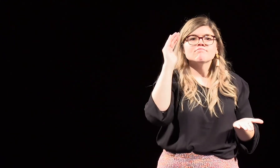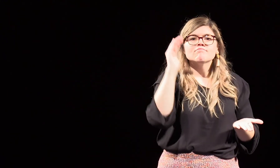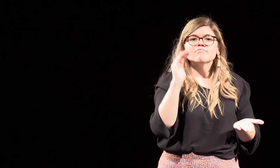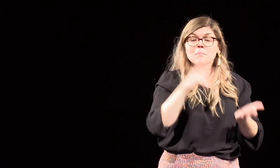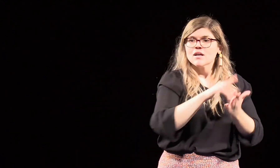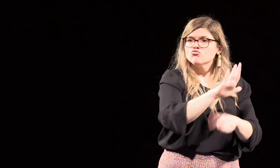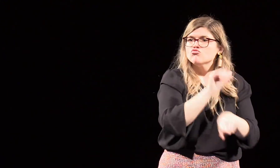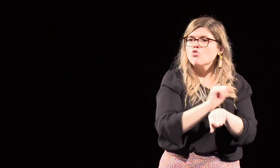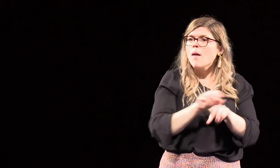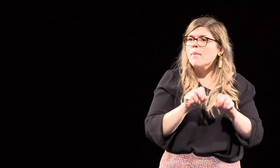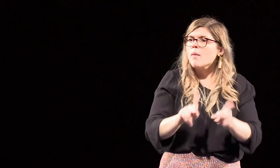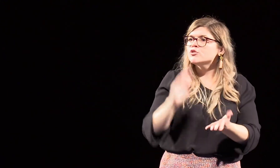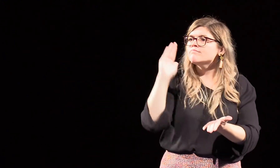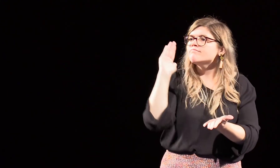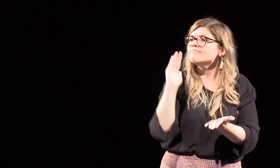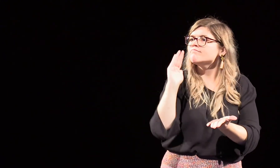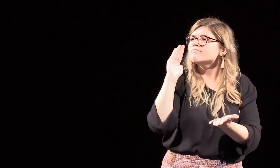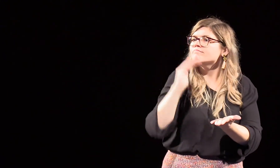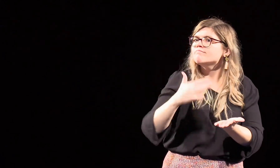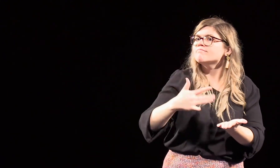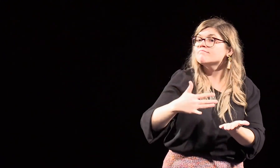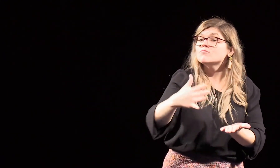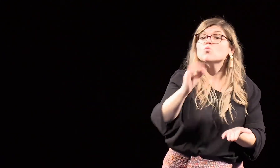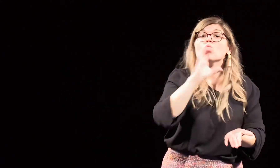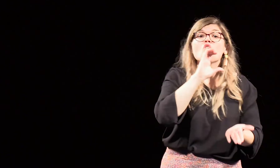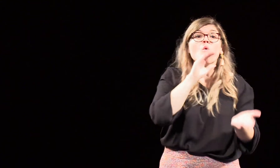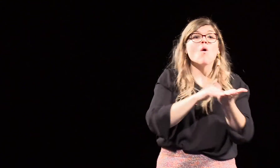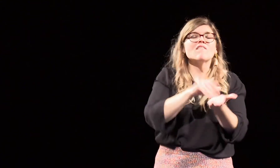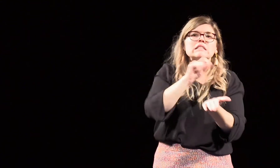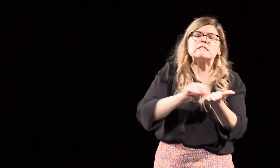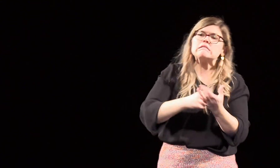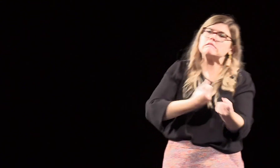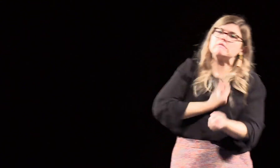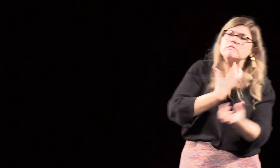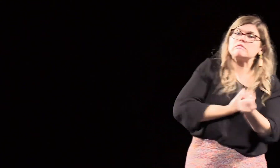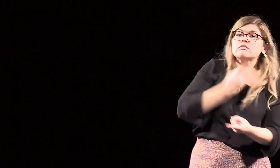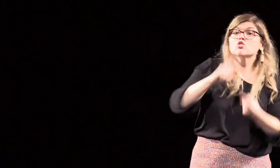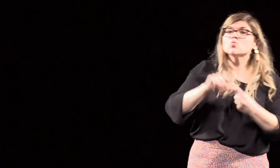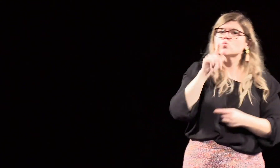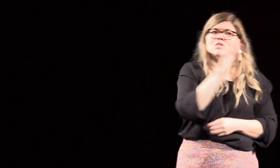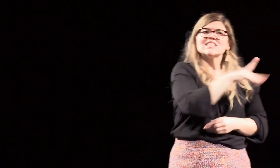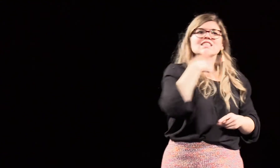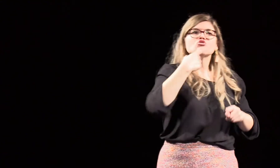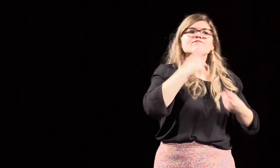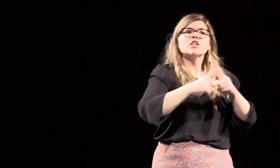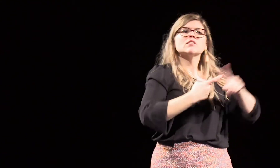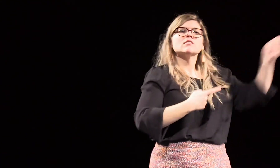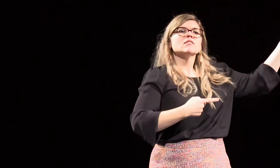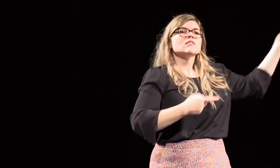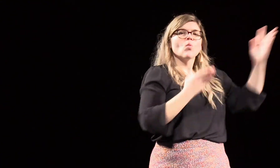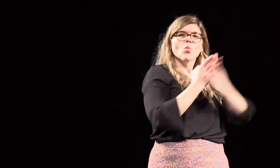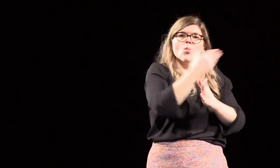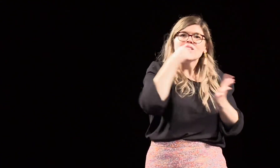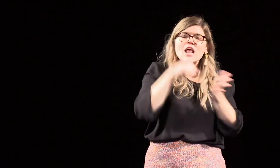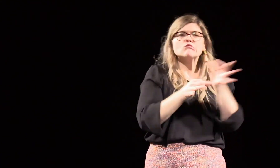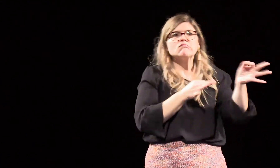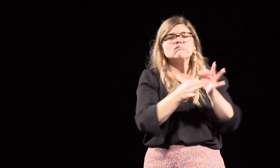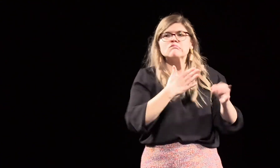his work as a painter really started to diminish. So in one of these letters, you can see Carlin expresses